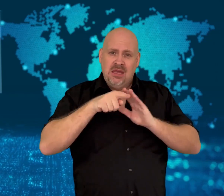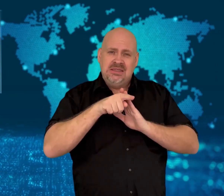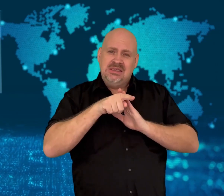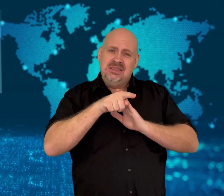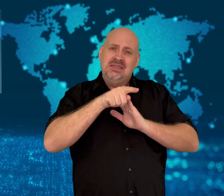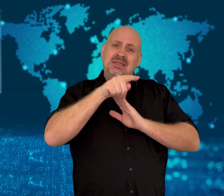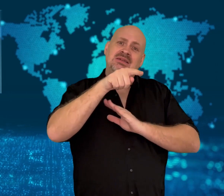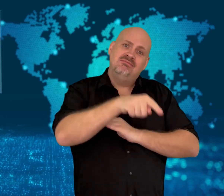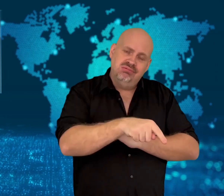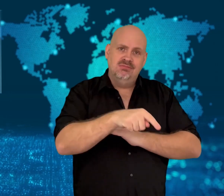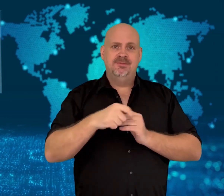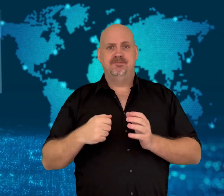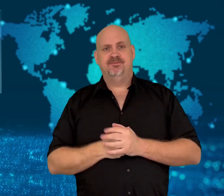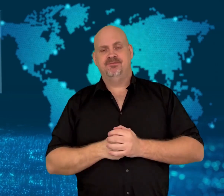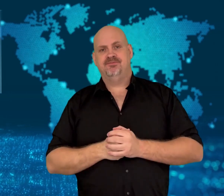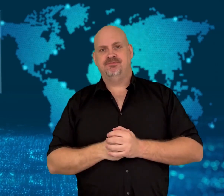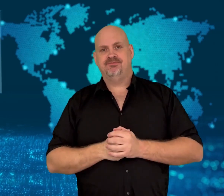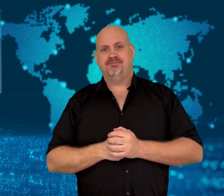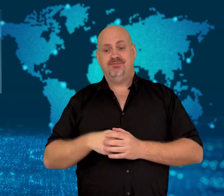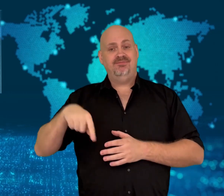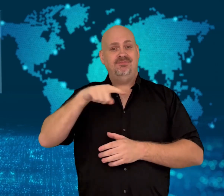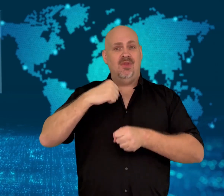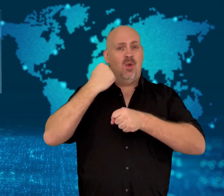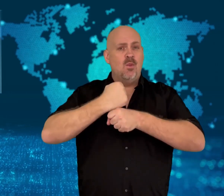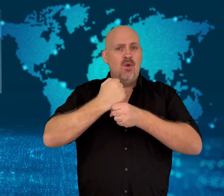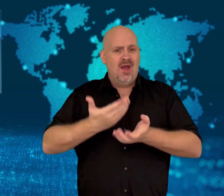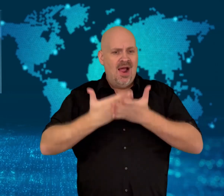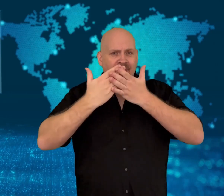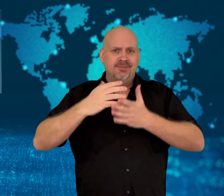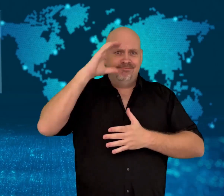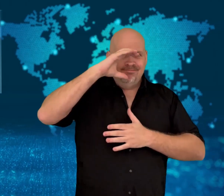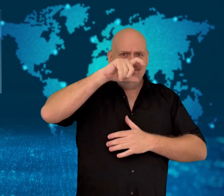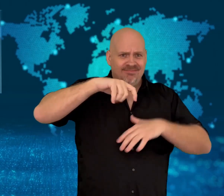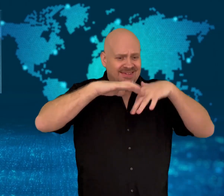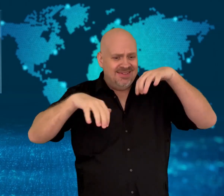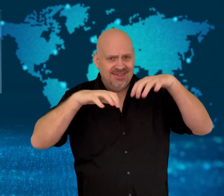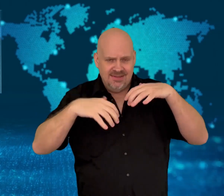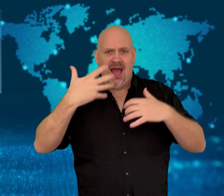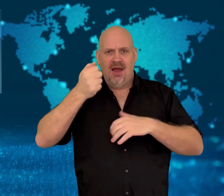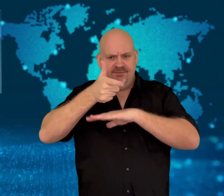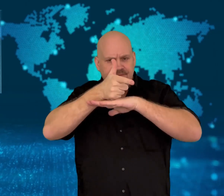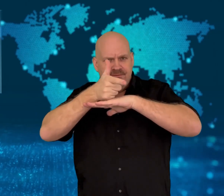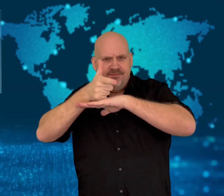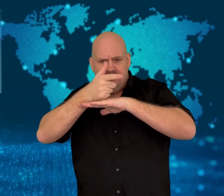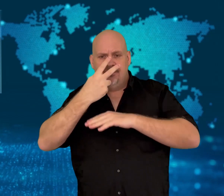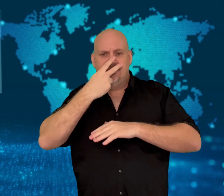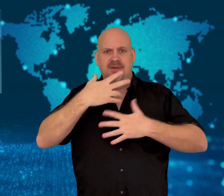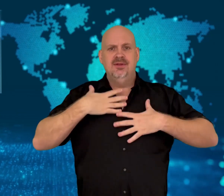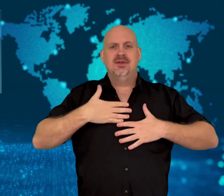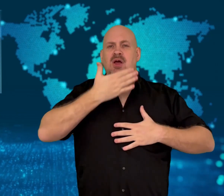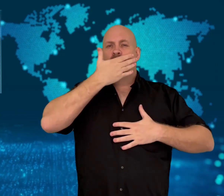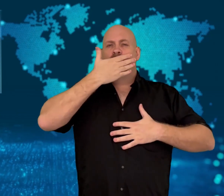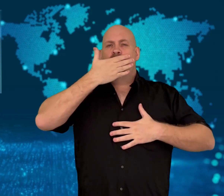the country through the aid corridor between Turkey and Syria.